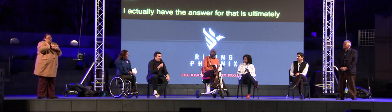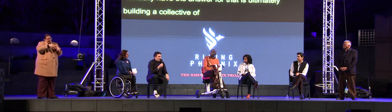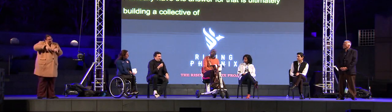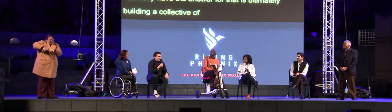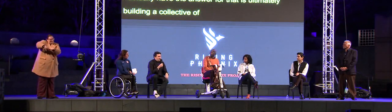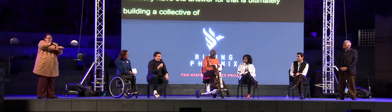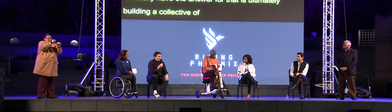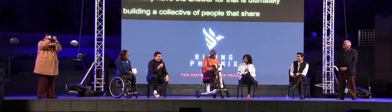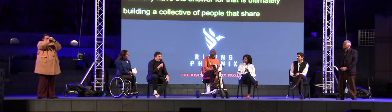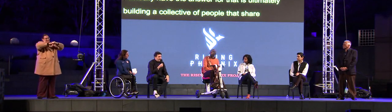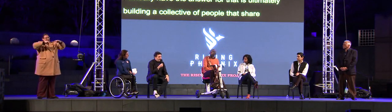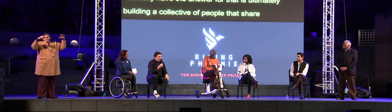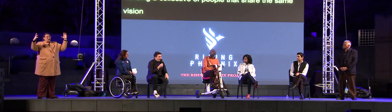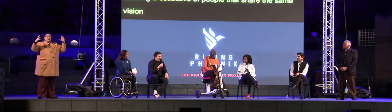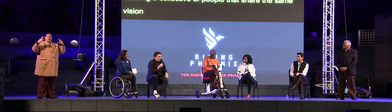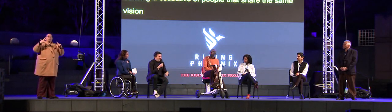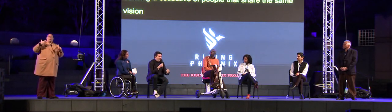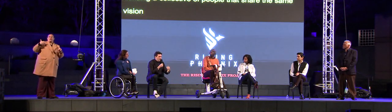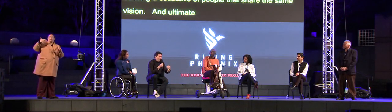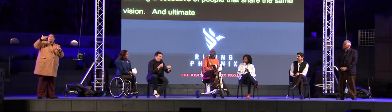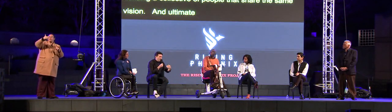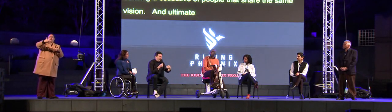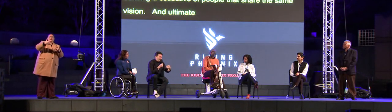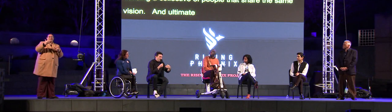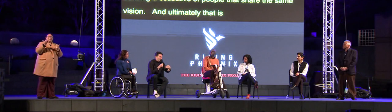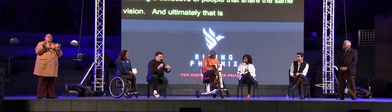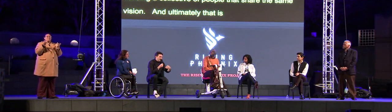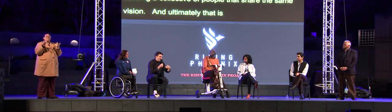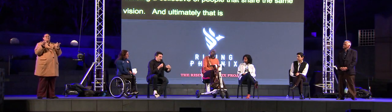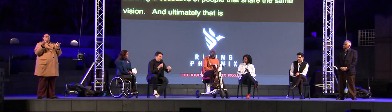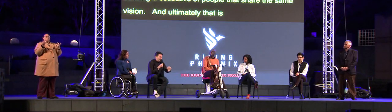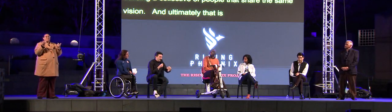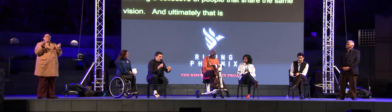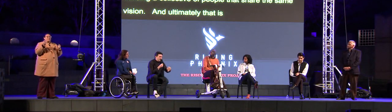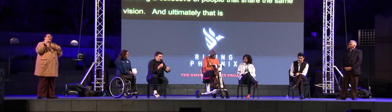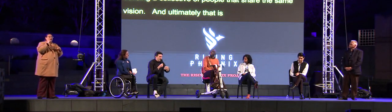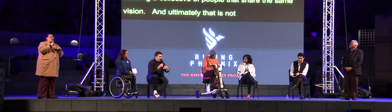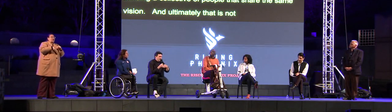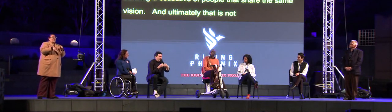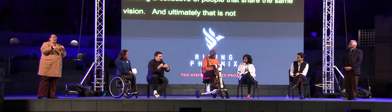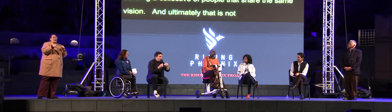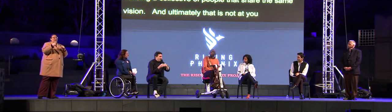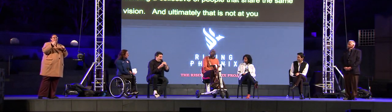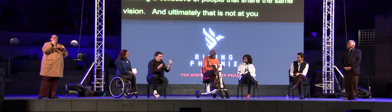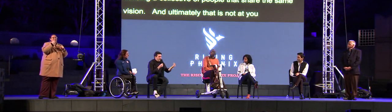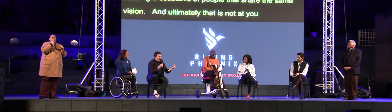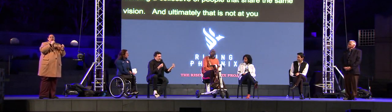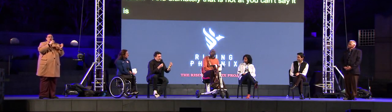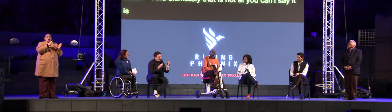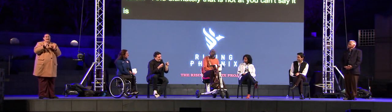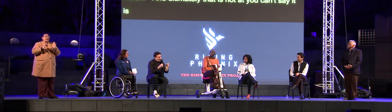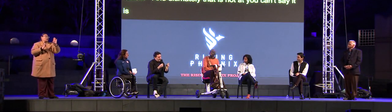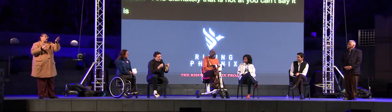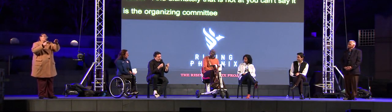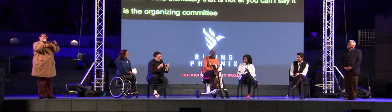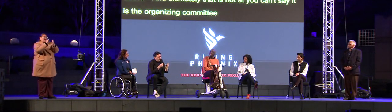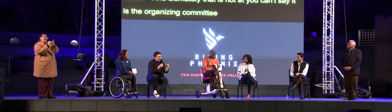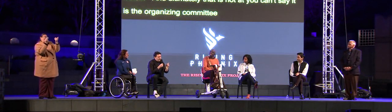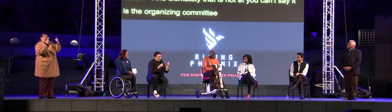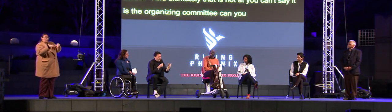And ultimately, that's not always-- you can't say to the organizing committee, can you make everything happen? Because the pressure for them really